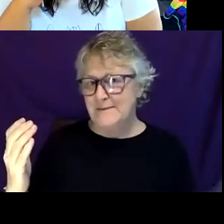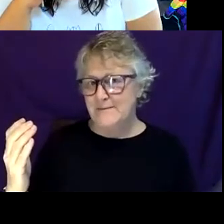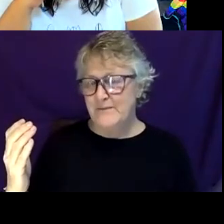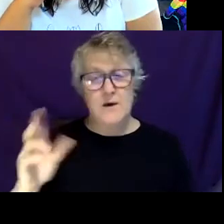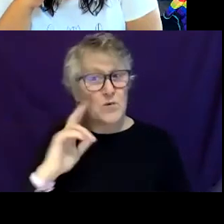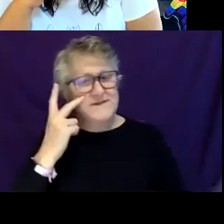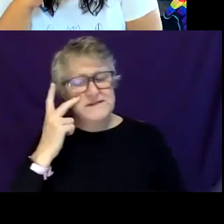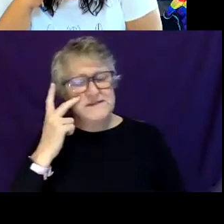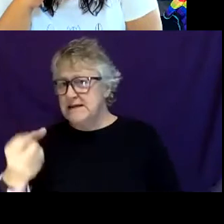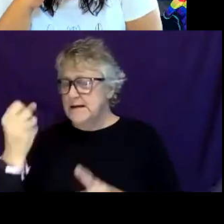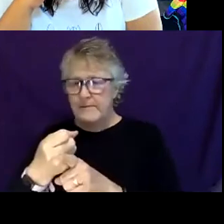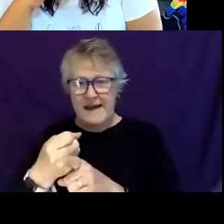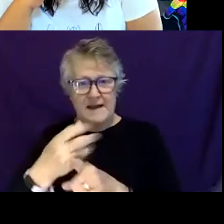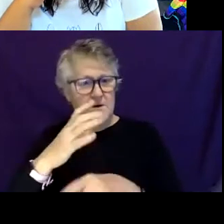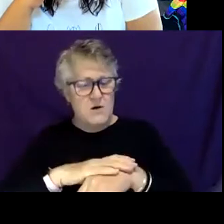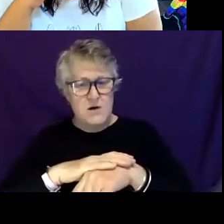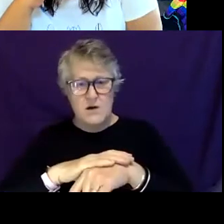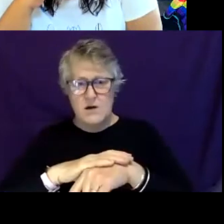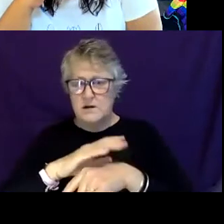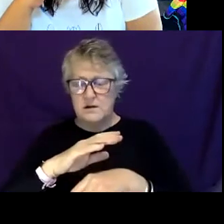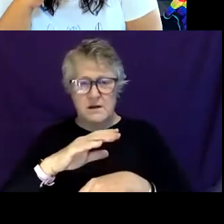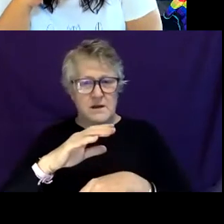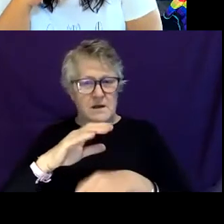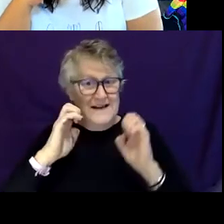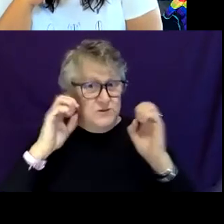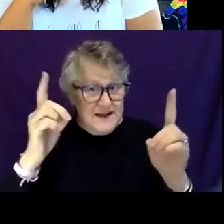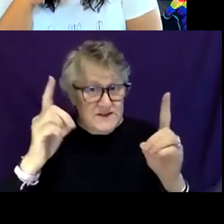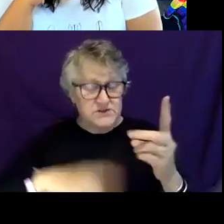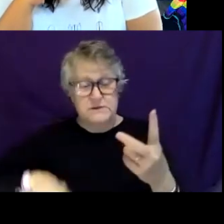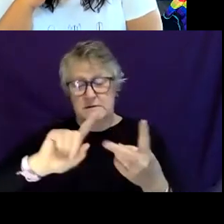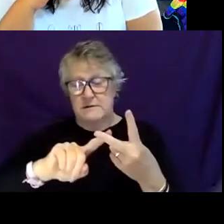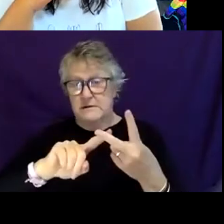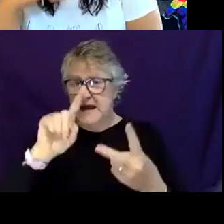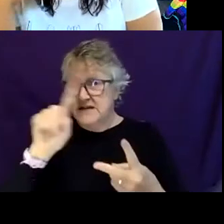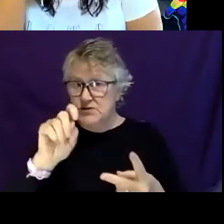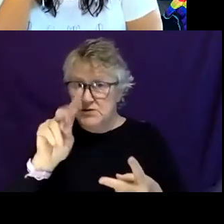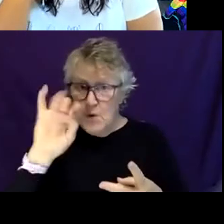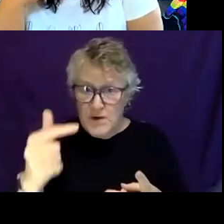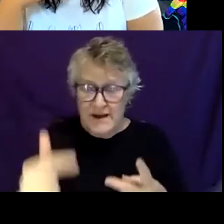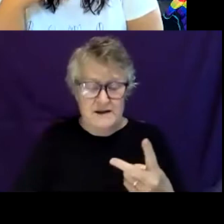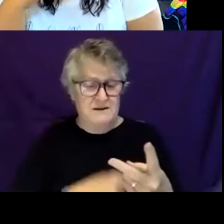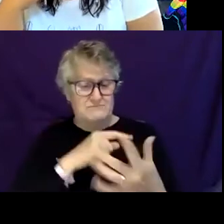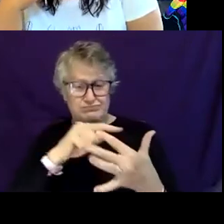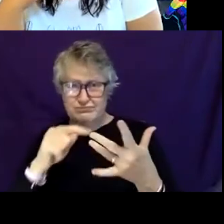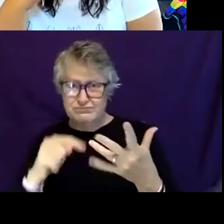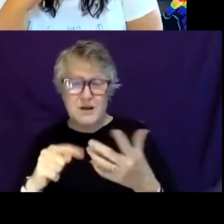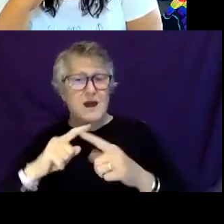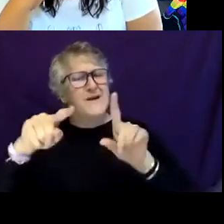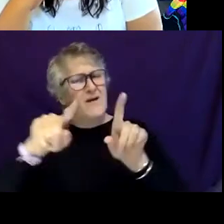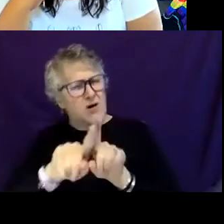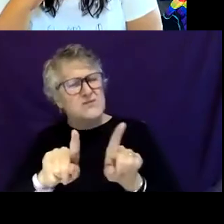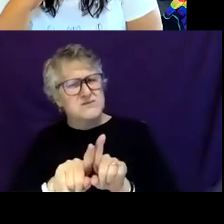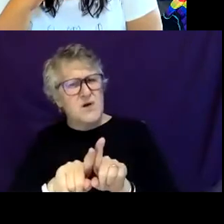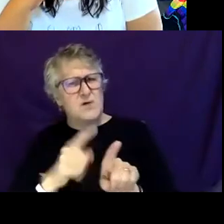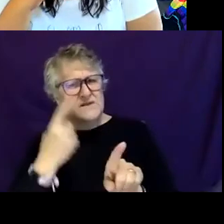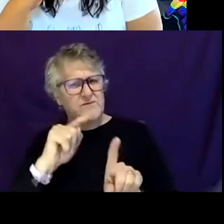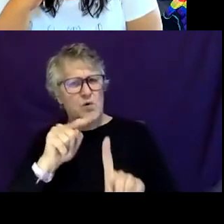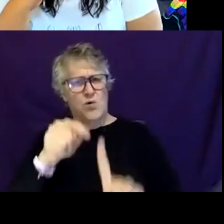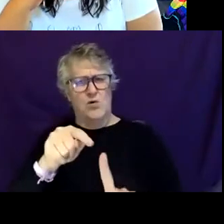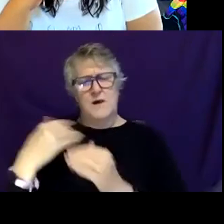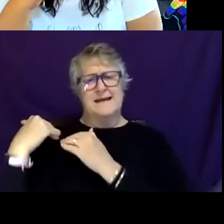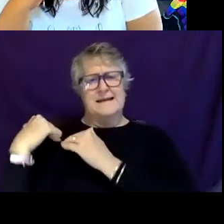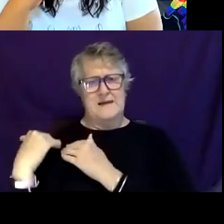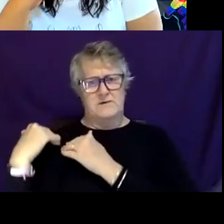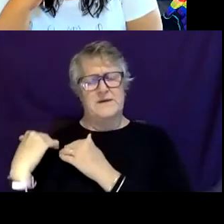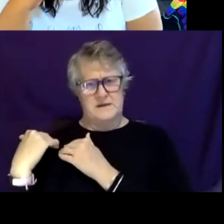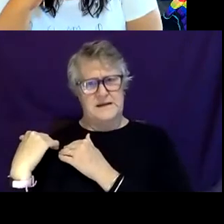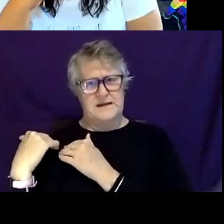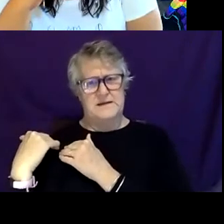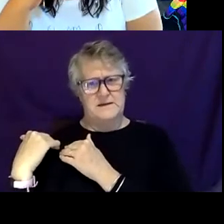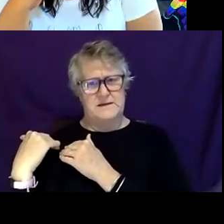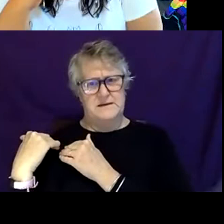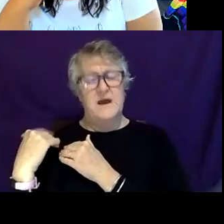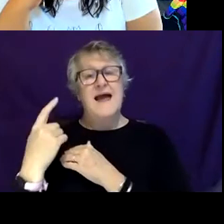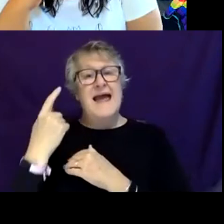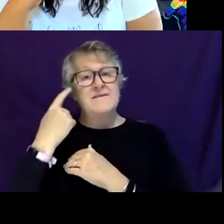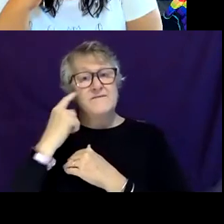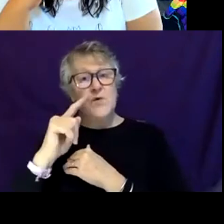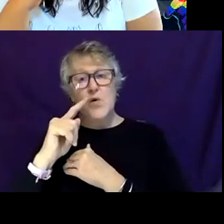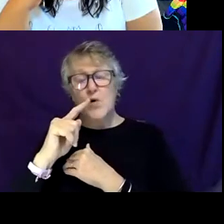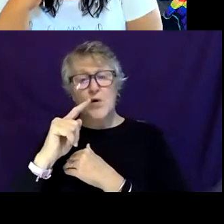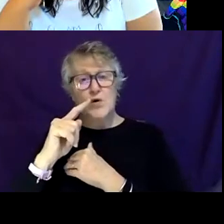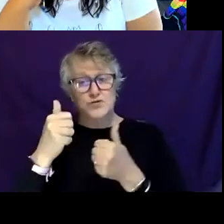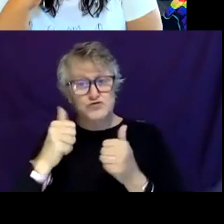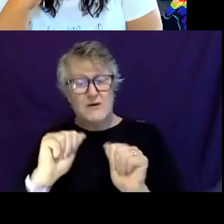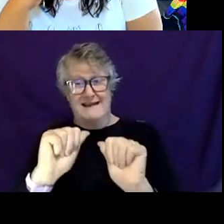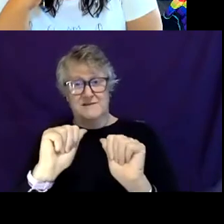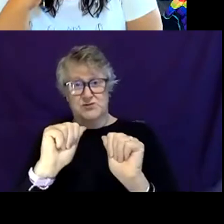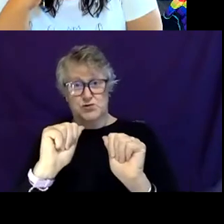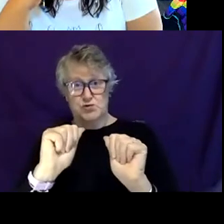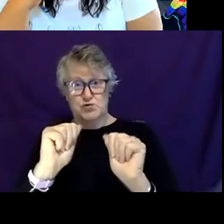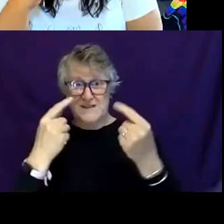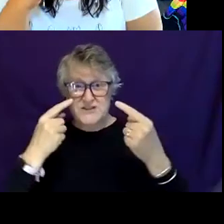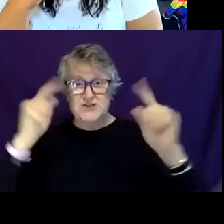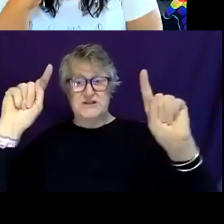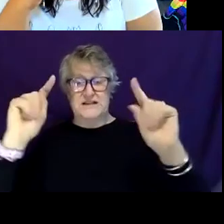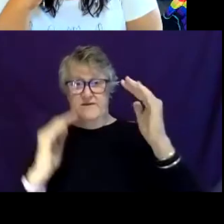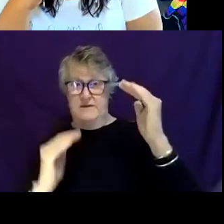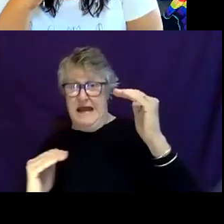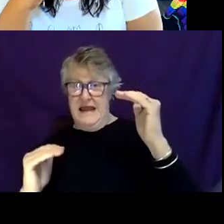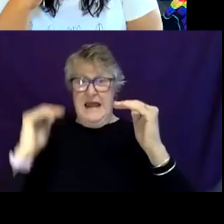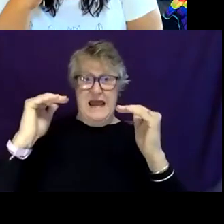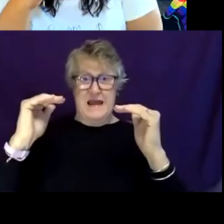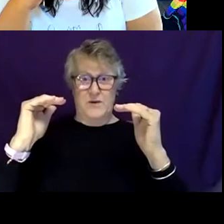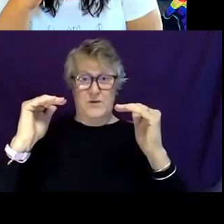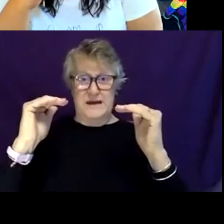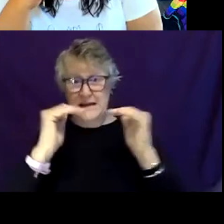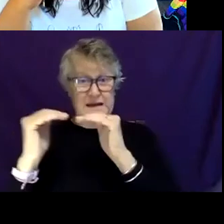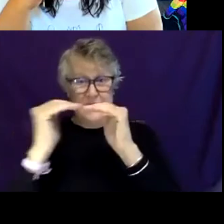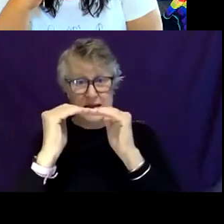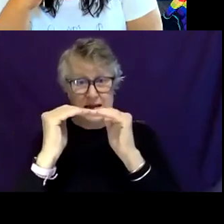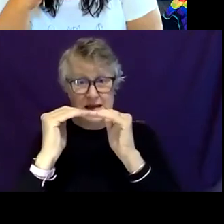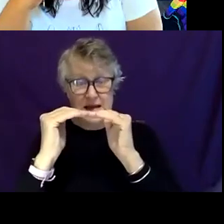education, on zoning, on resources, in and outside of a crisis but it also serves as an accountability measure. And these identity specific measures to achieve equity really require accurate and robust data that are going to help us pass legal and legislative